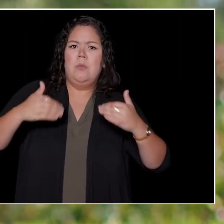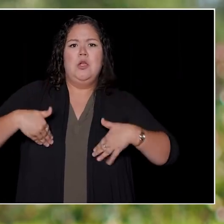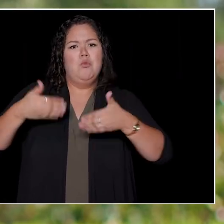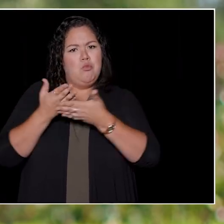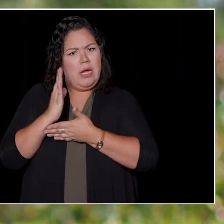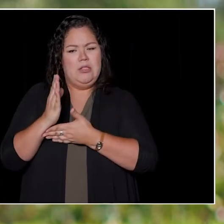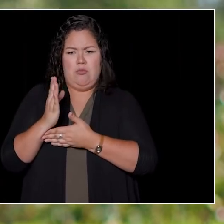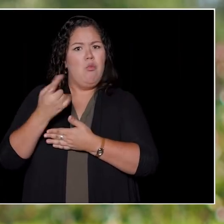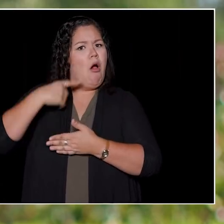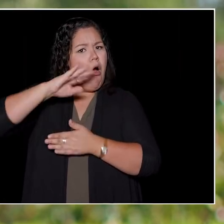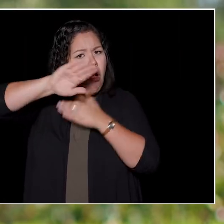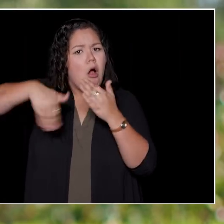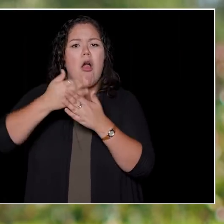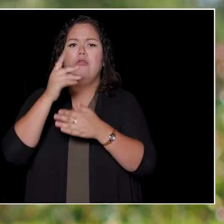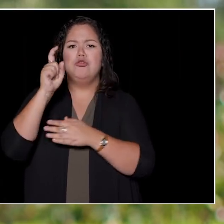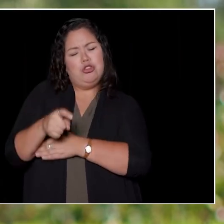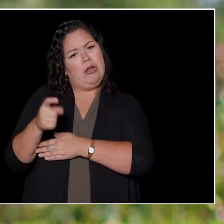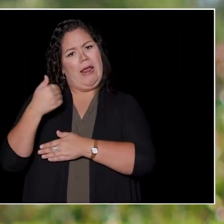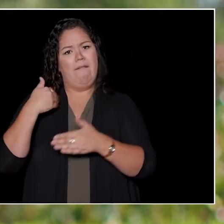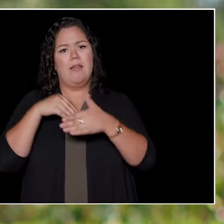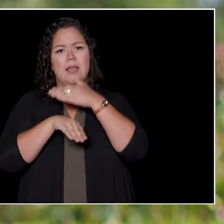that should be guaranteed to us all.